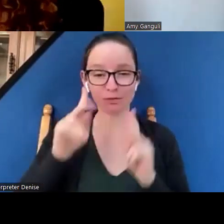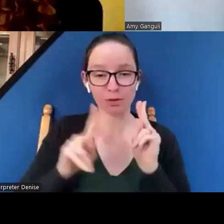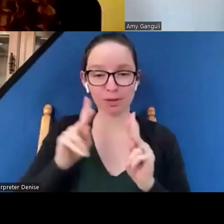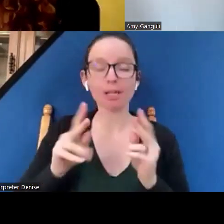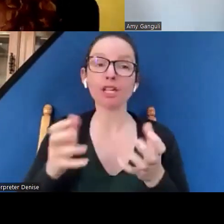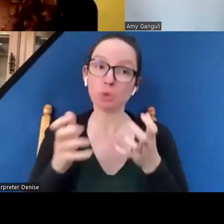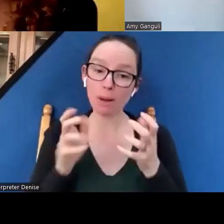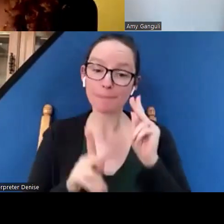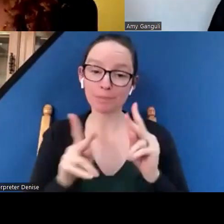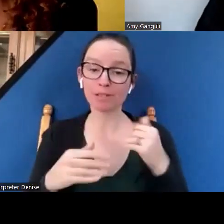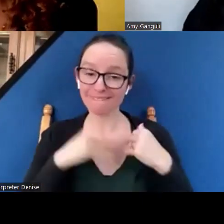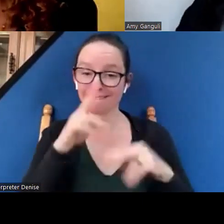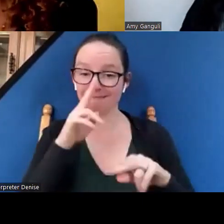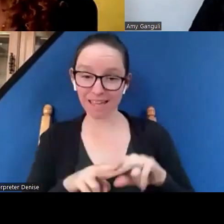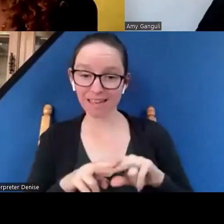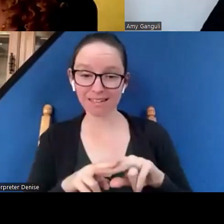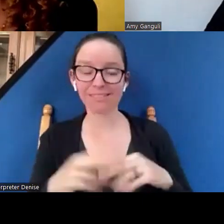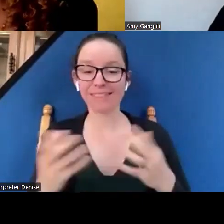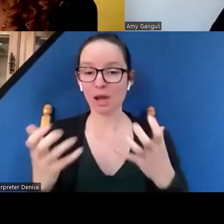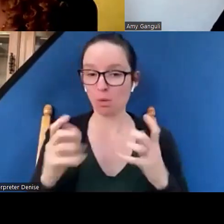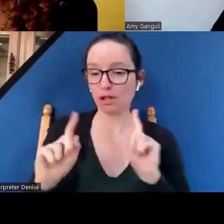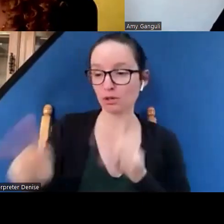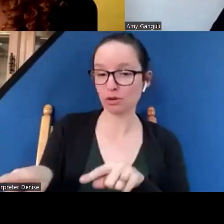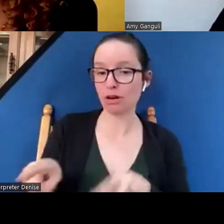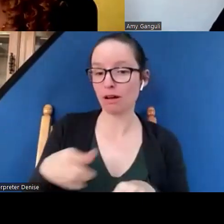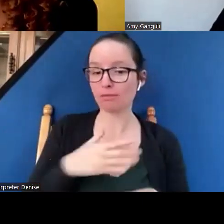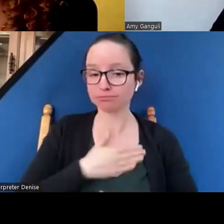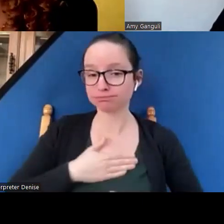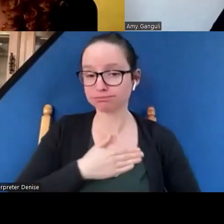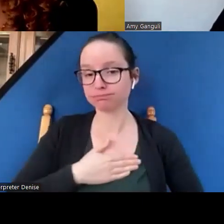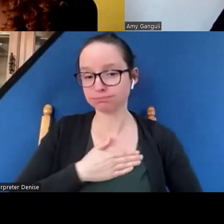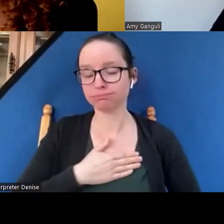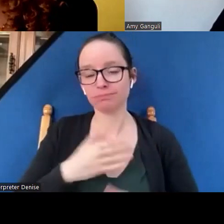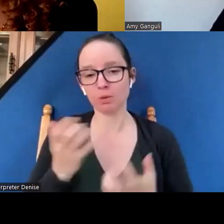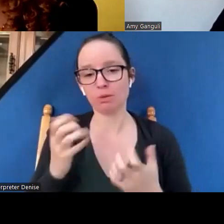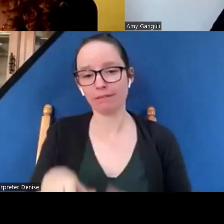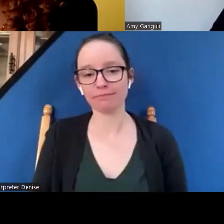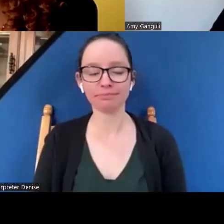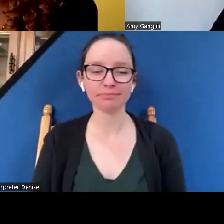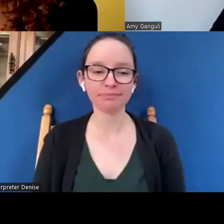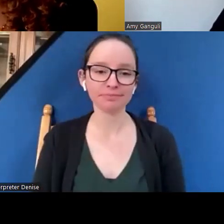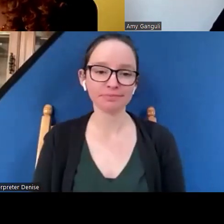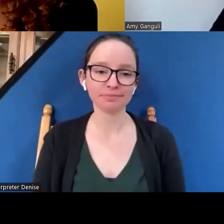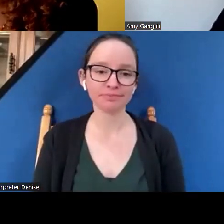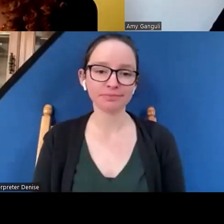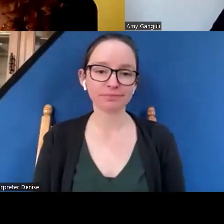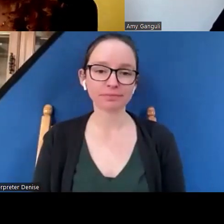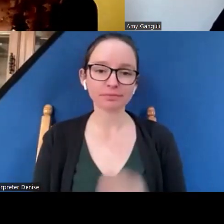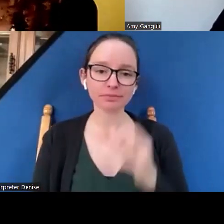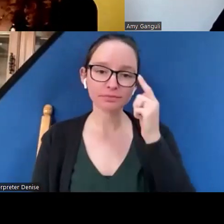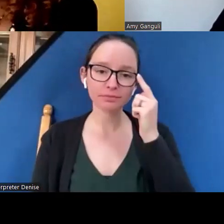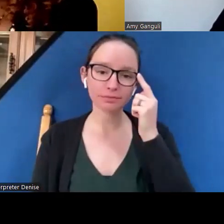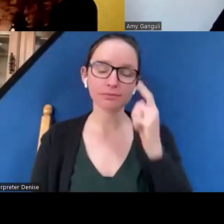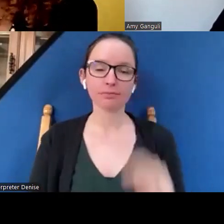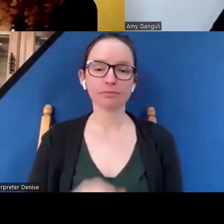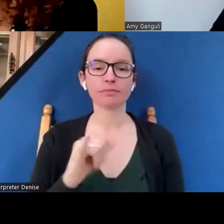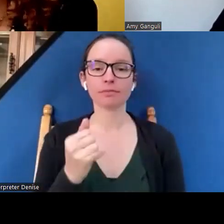You want that to be something they want to go to, so. And we are